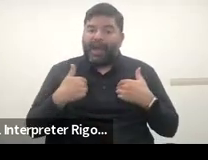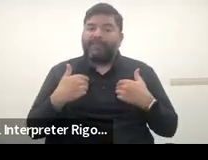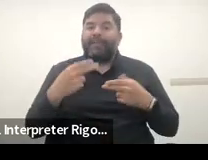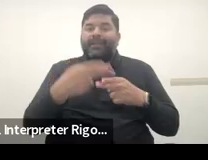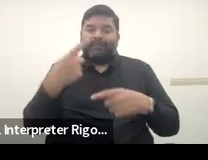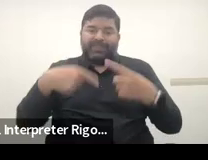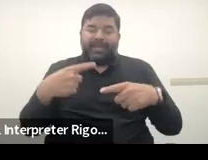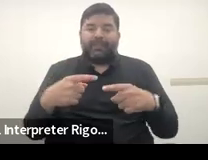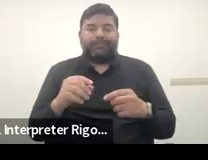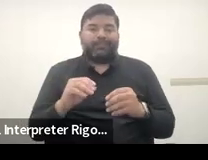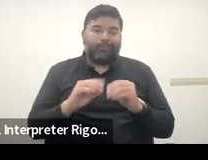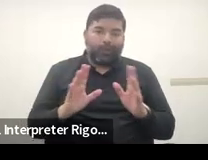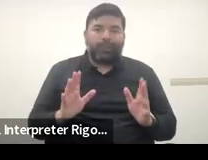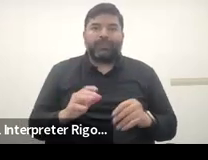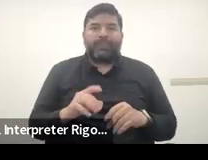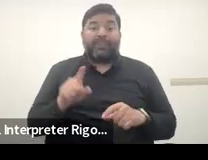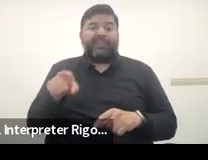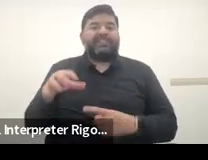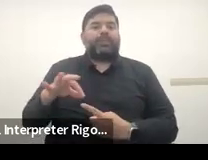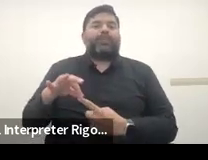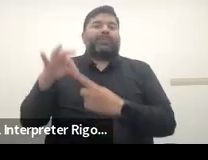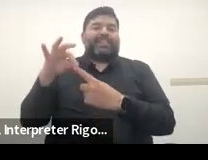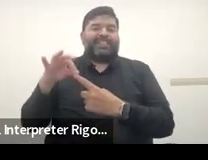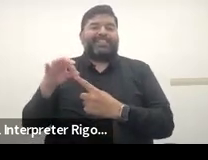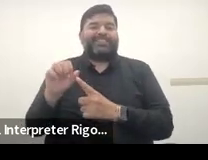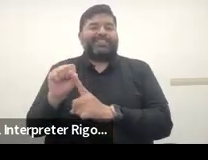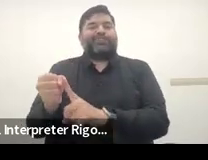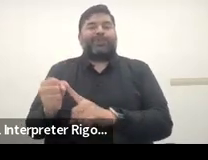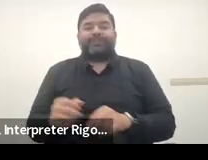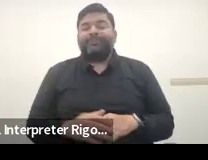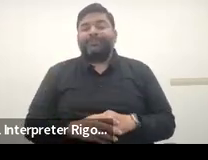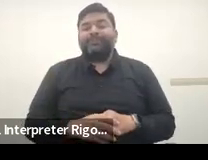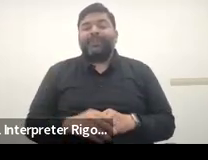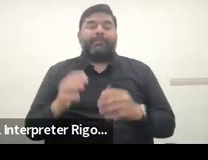so this is like a unique case but there there are many famous namesigns